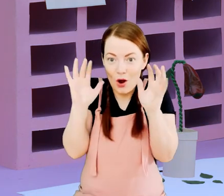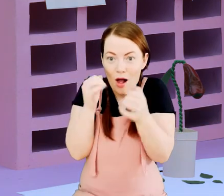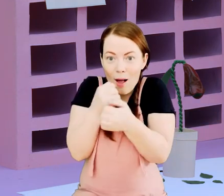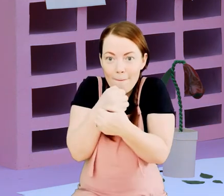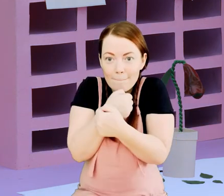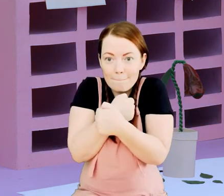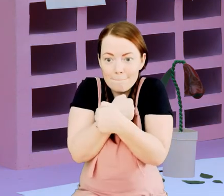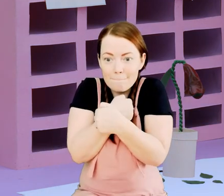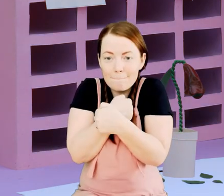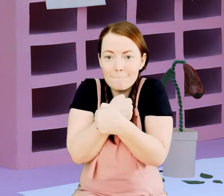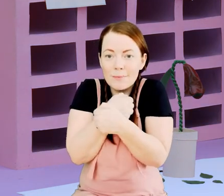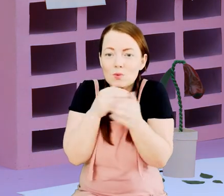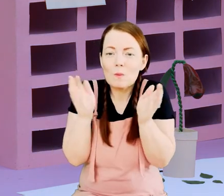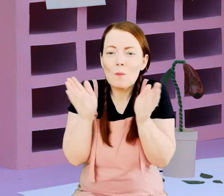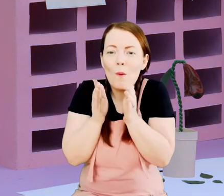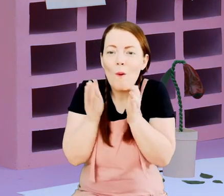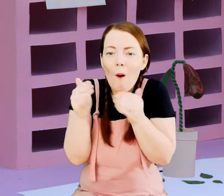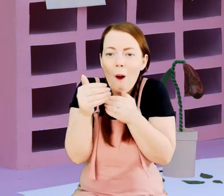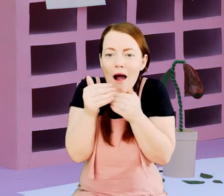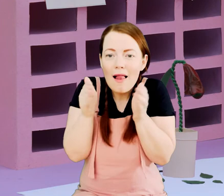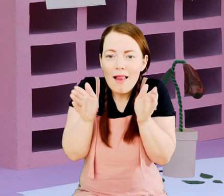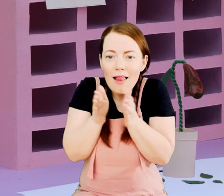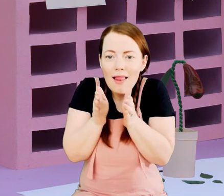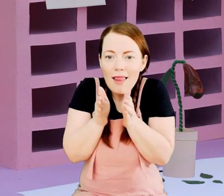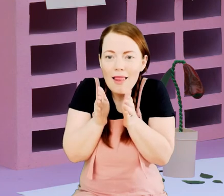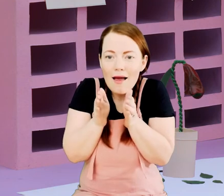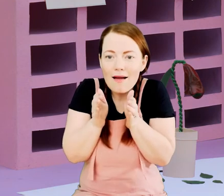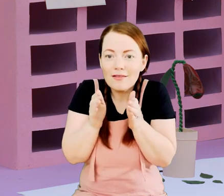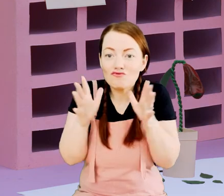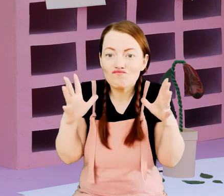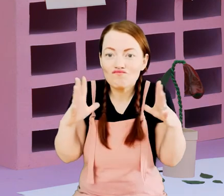curling up and into your smallest shape possible.